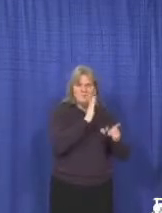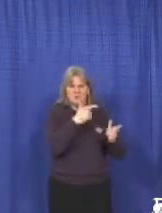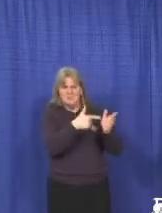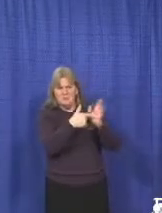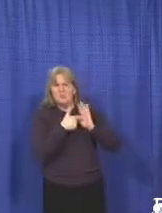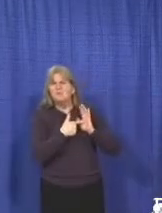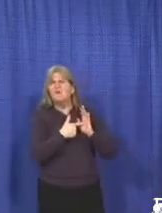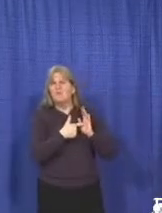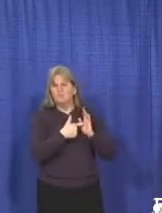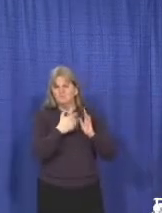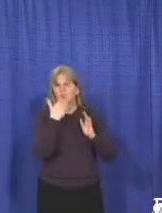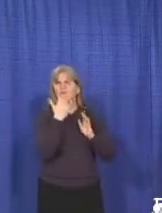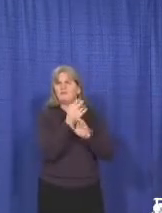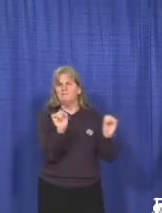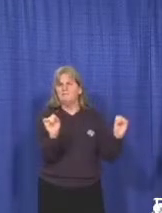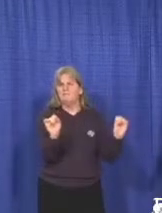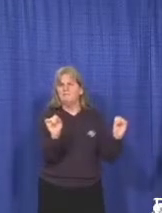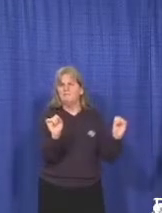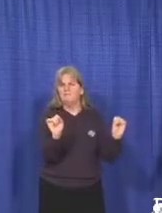remarkably safe as well as